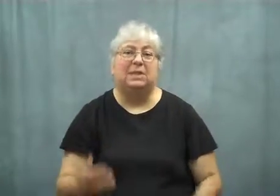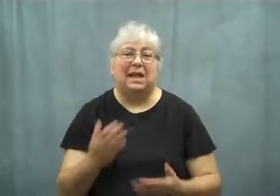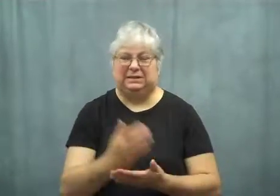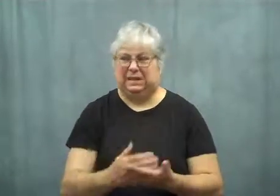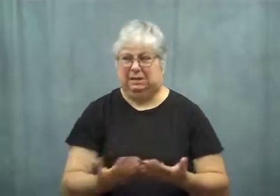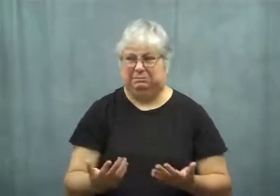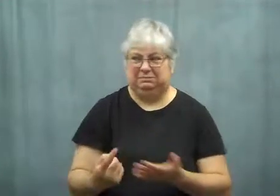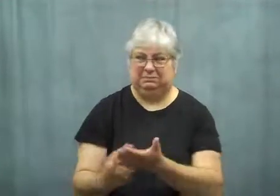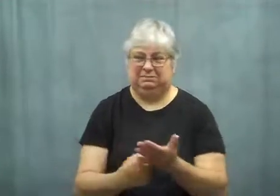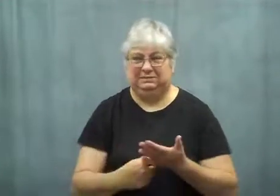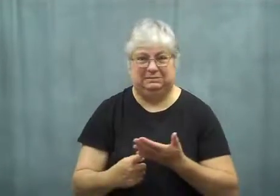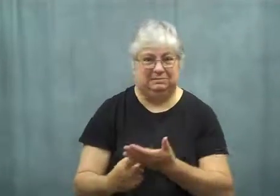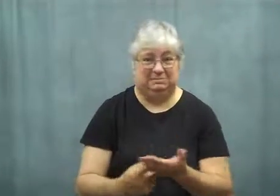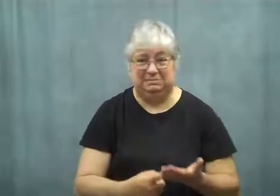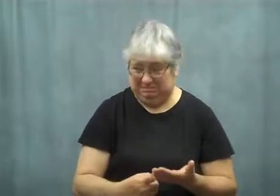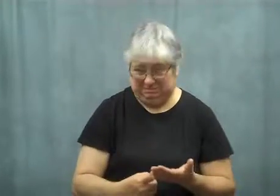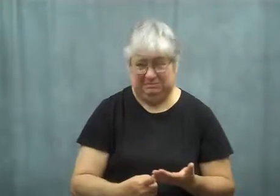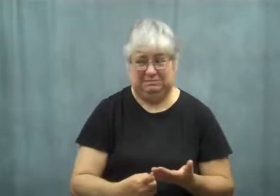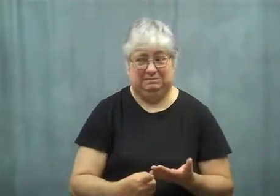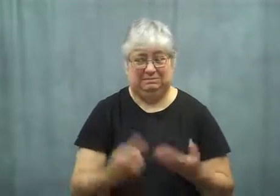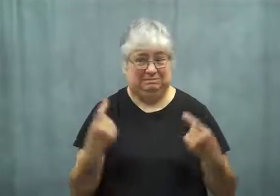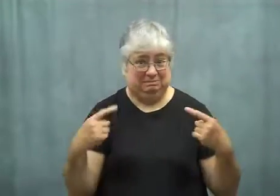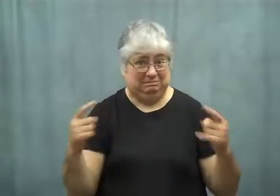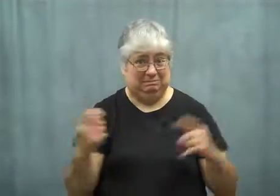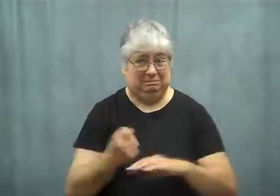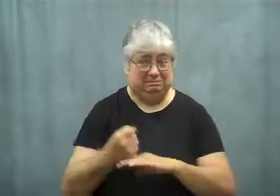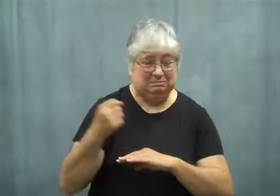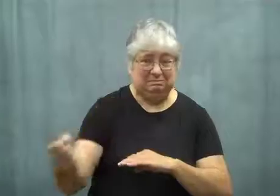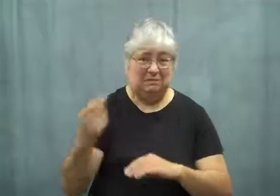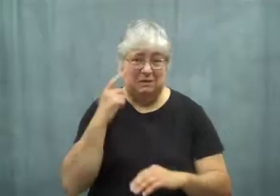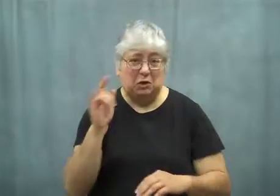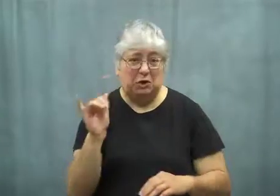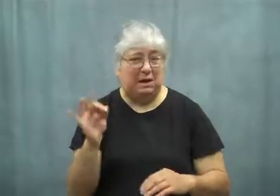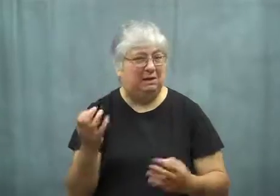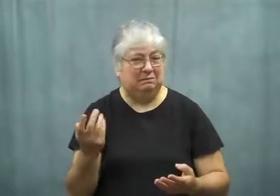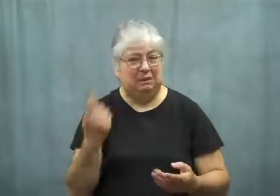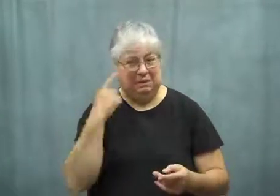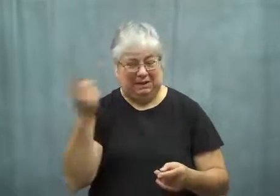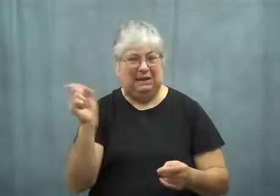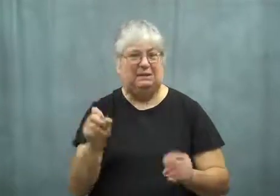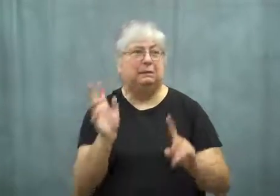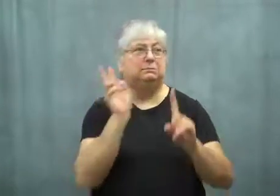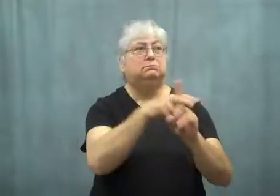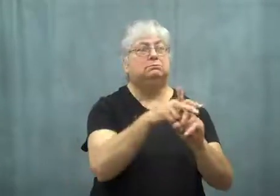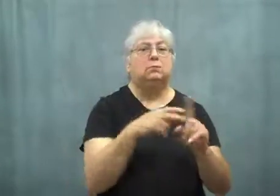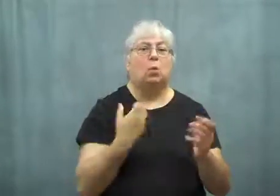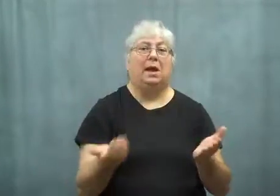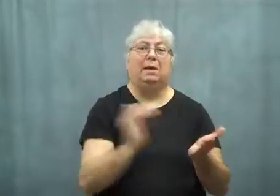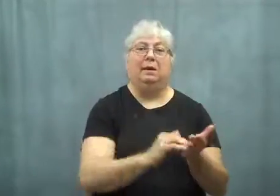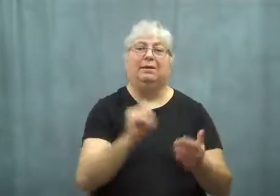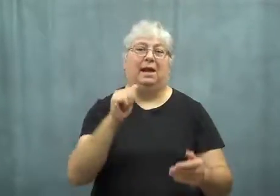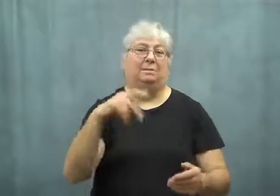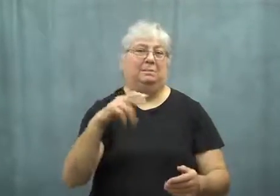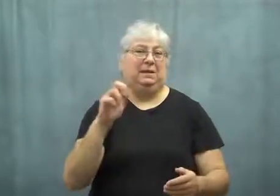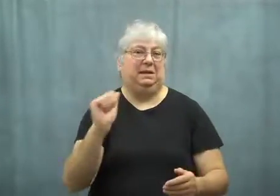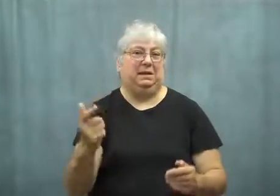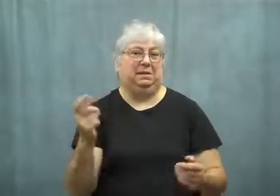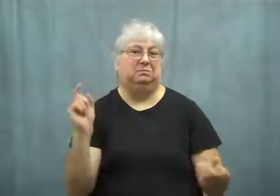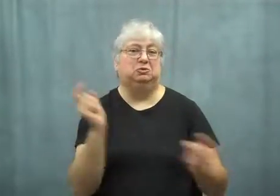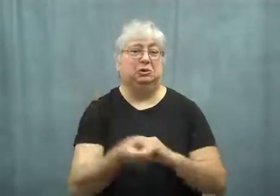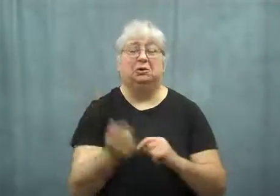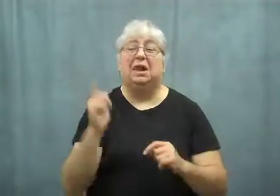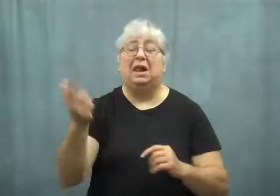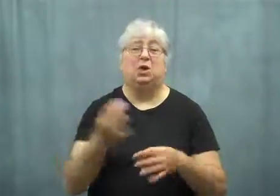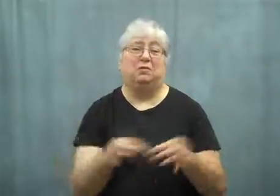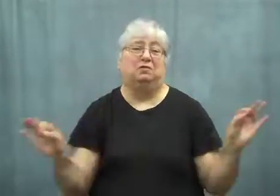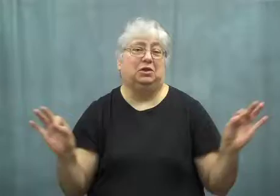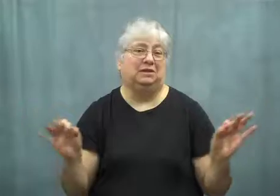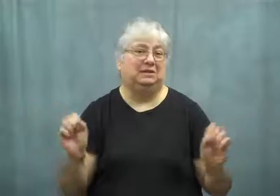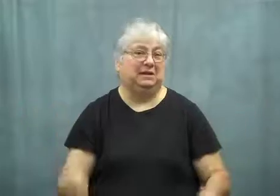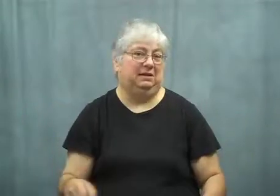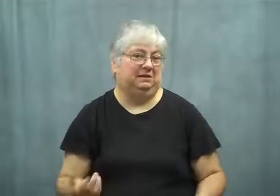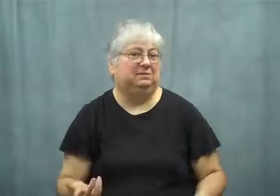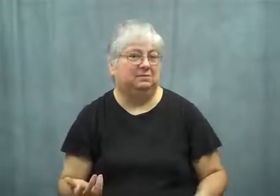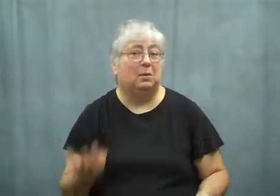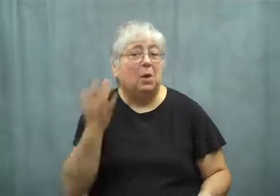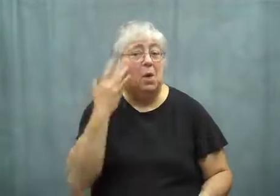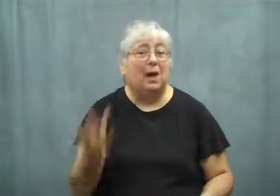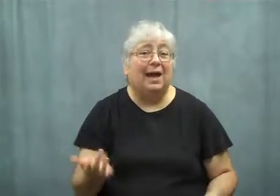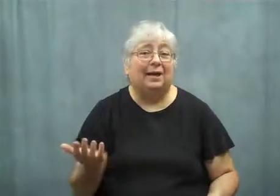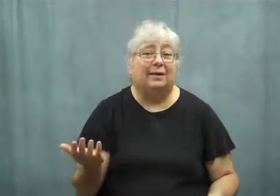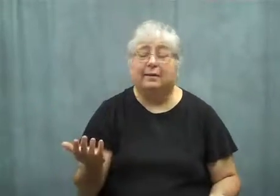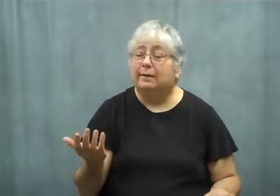Some are doubtful the sentence will stick.